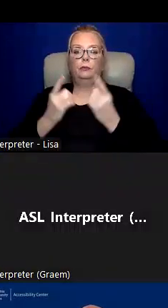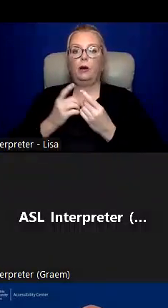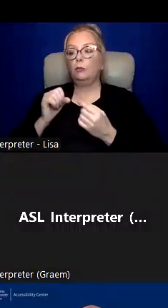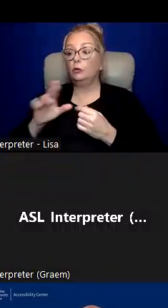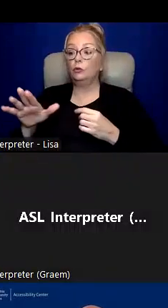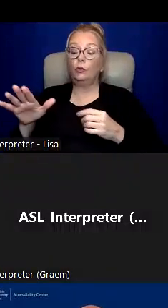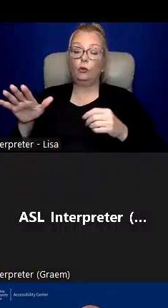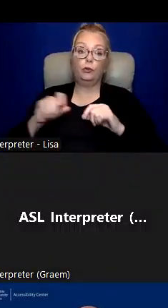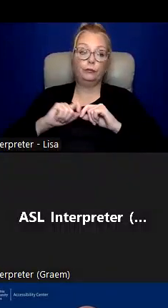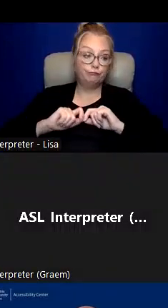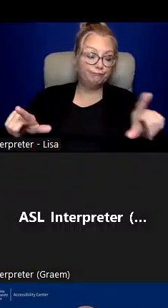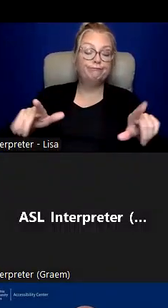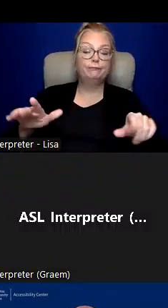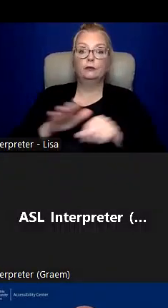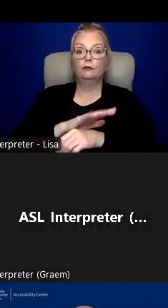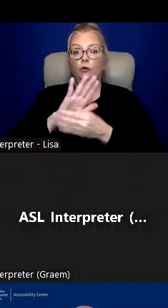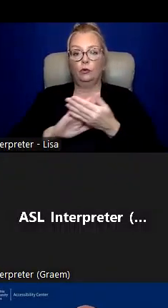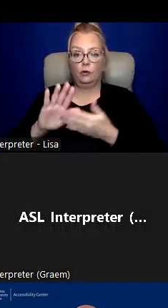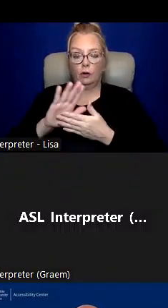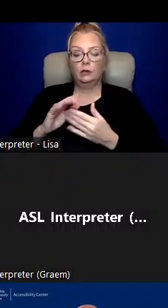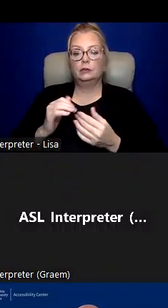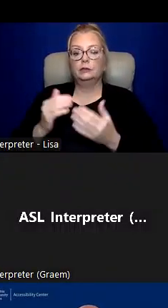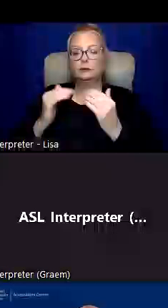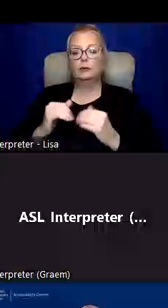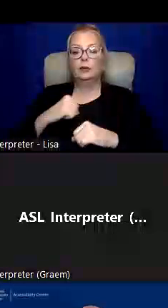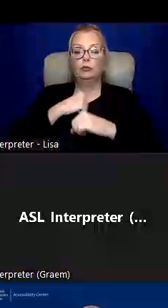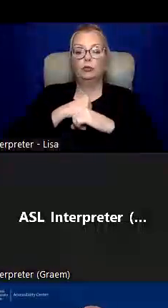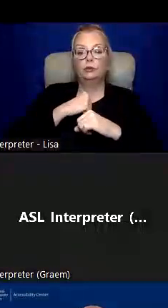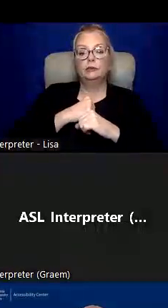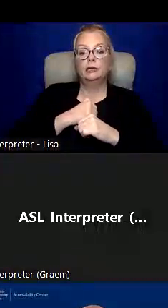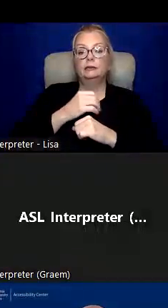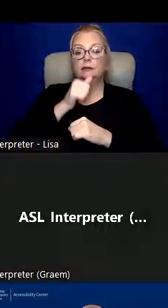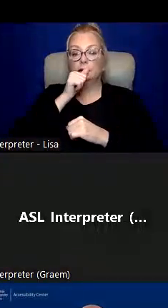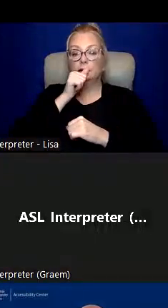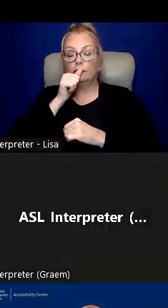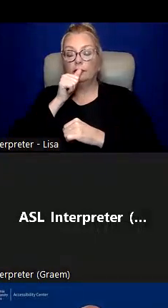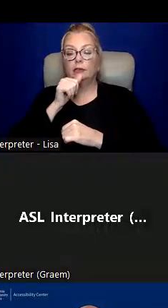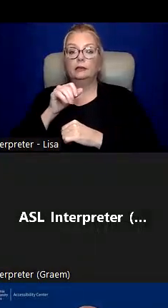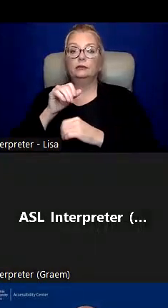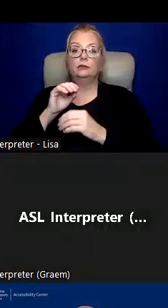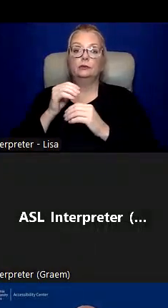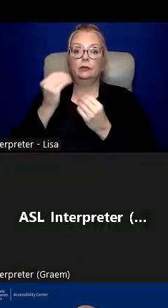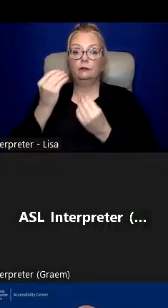The next one was around protected or confidential data. Does this technology store or transmit